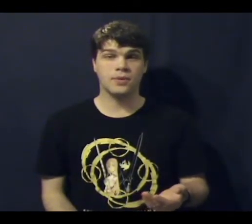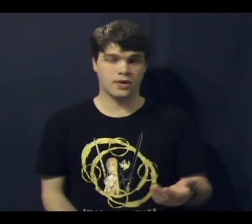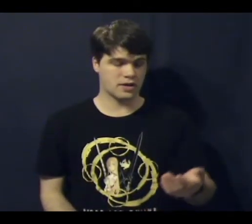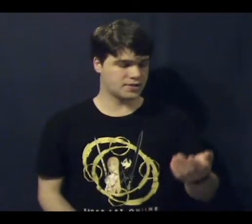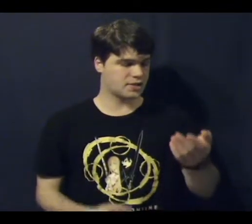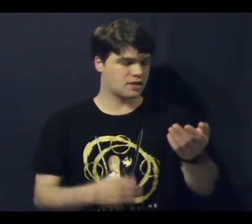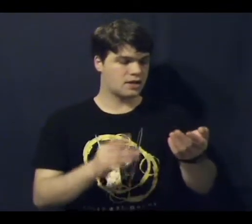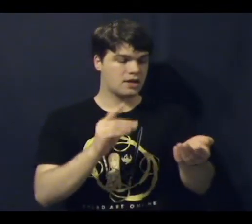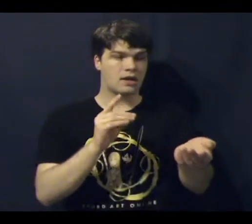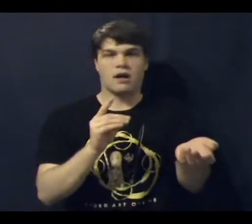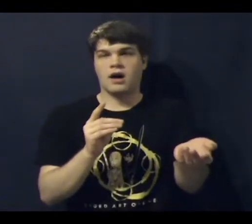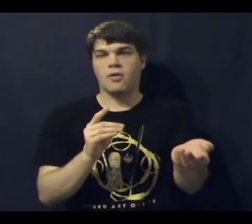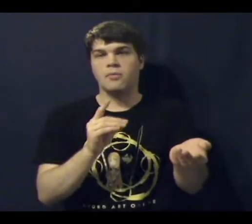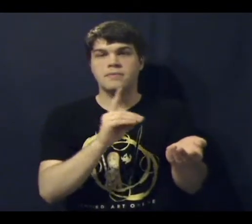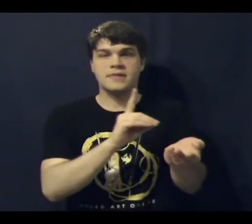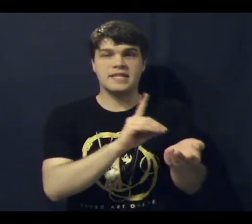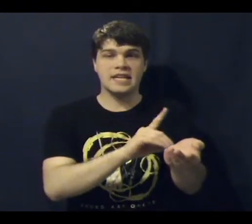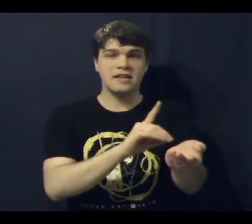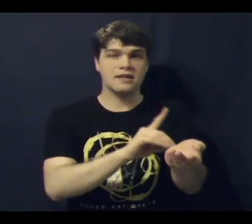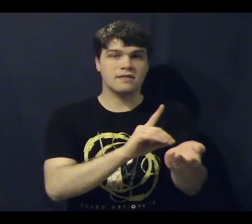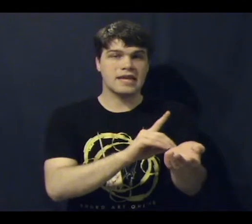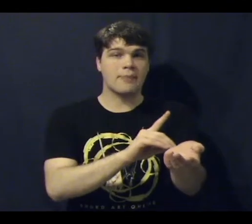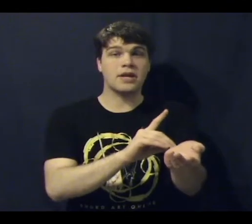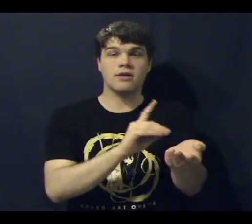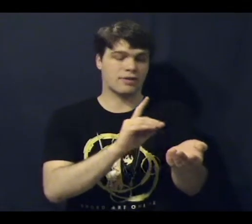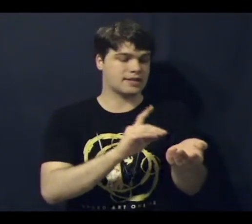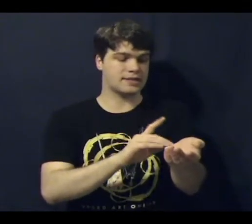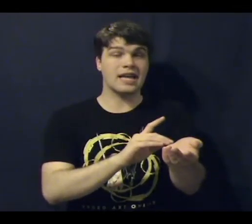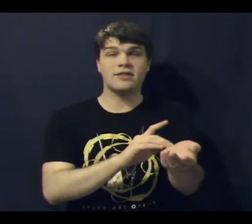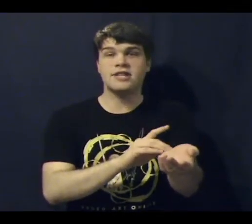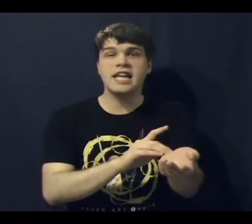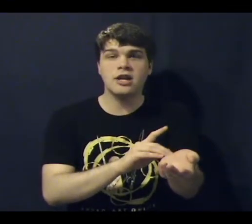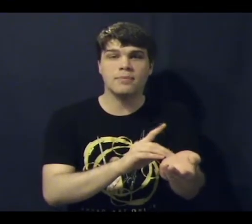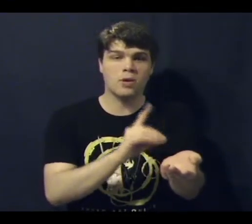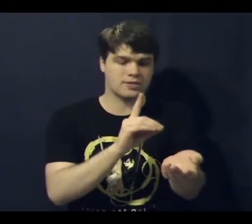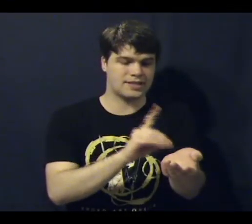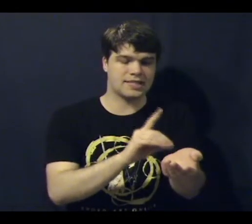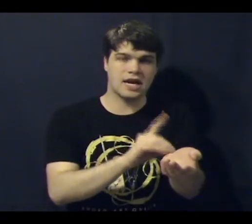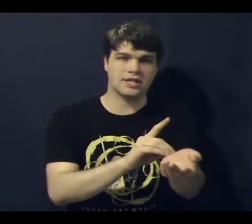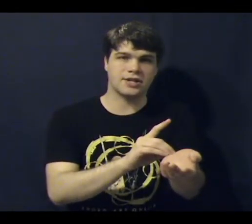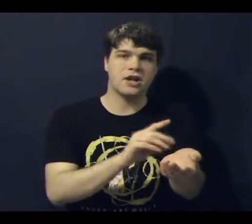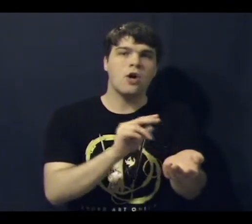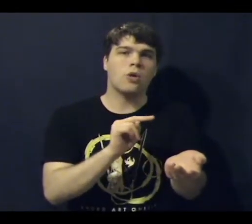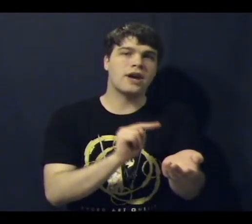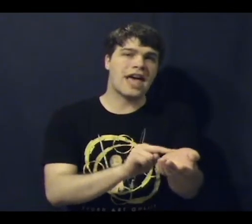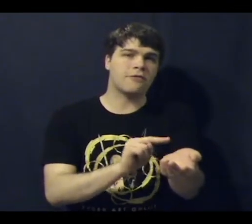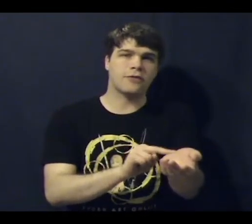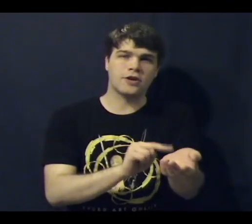or nurse. "D" tapping your wrist, like they're taking your pulse. Doctor, or an "N" for nurse,